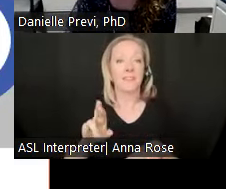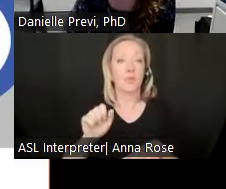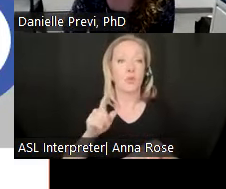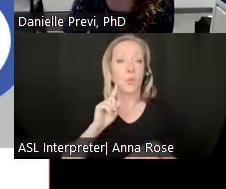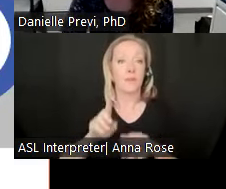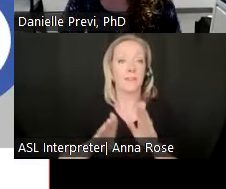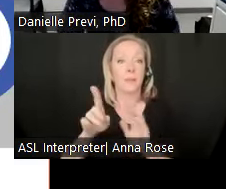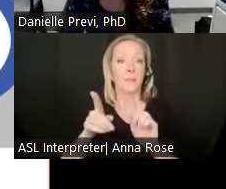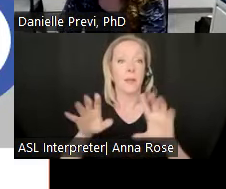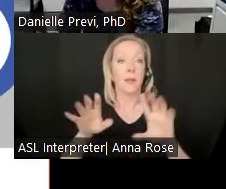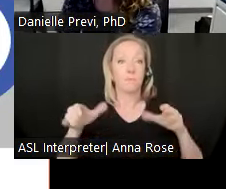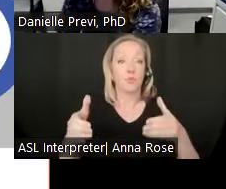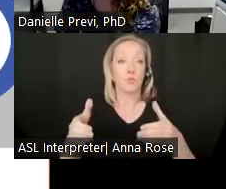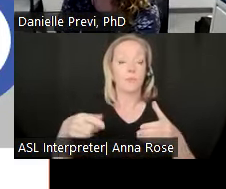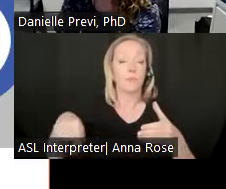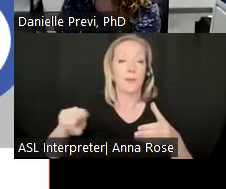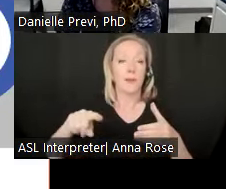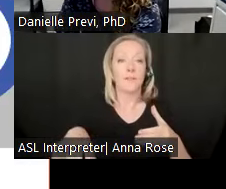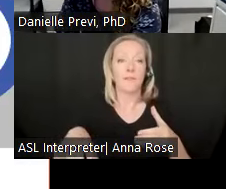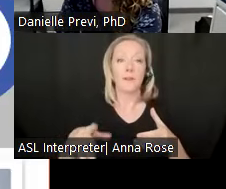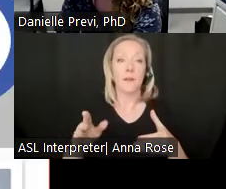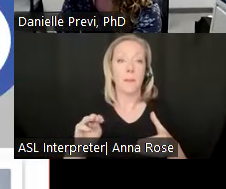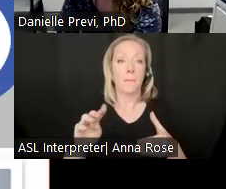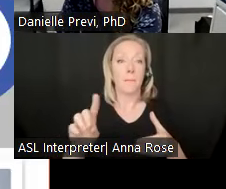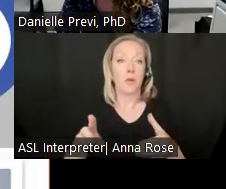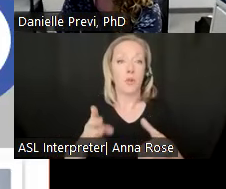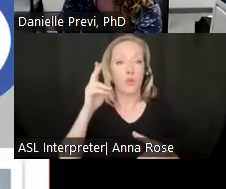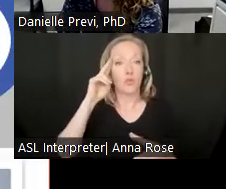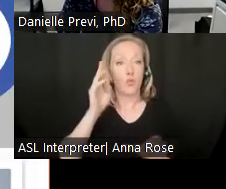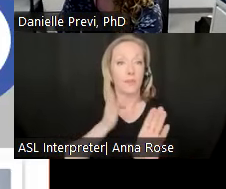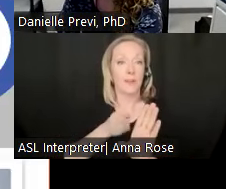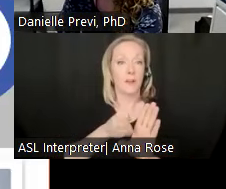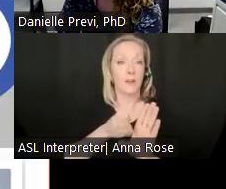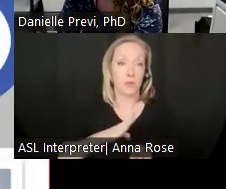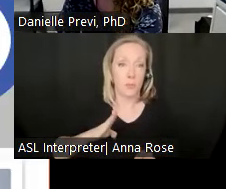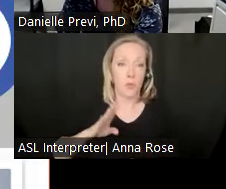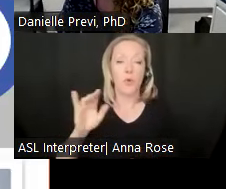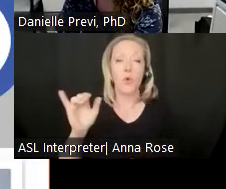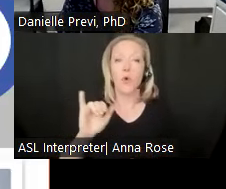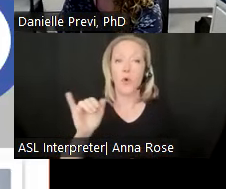standing members of the KnowNeuropsychology board, as well as members of the KnowNeuropsychology